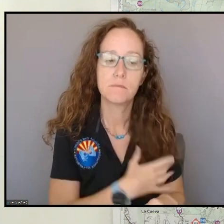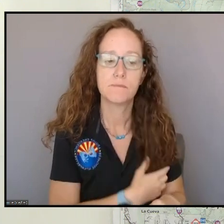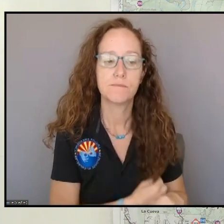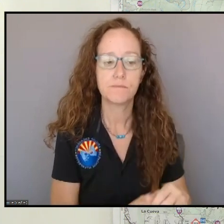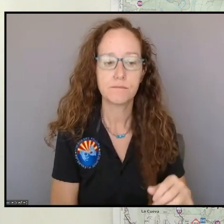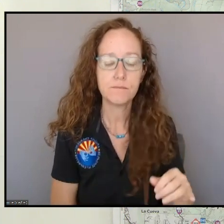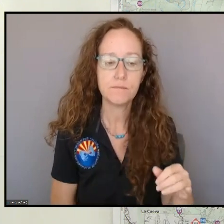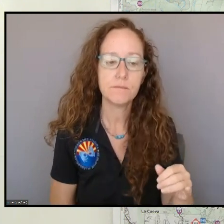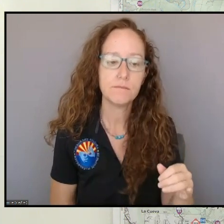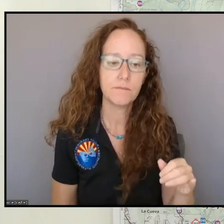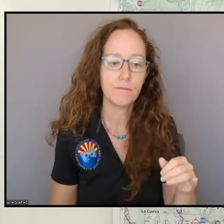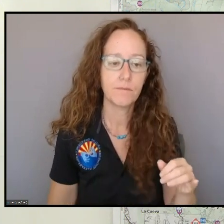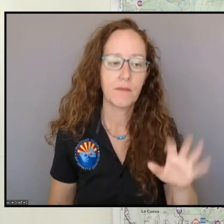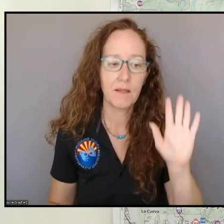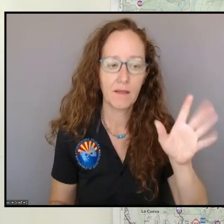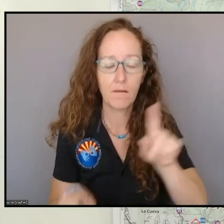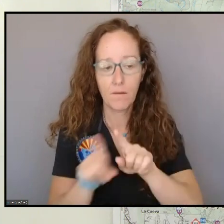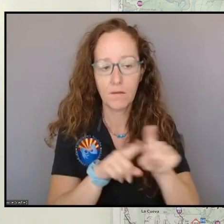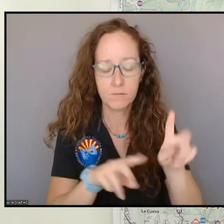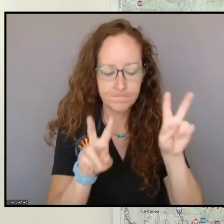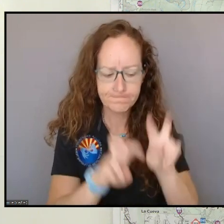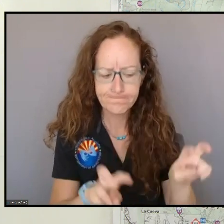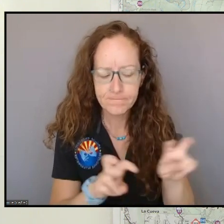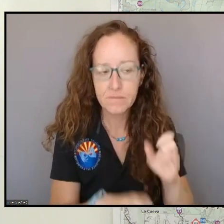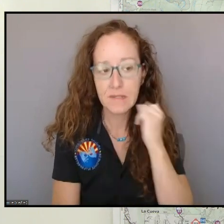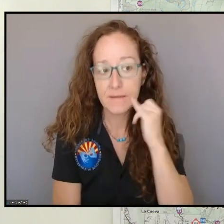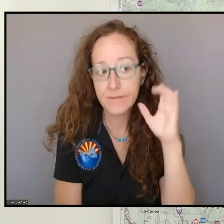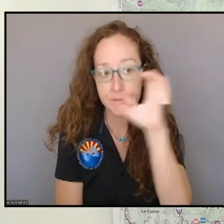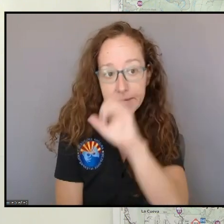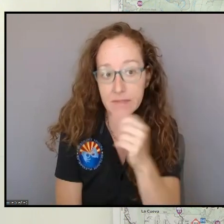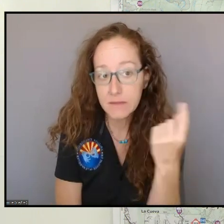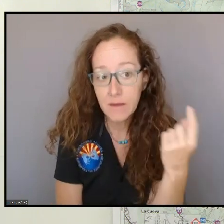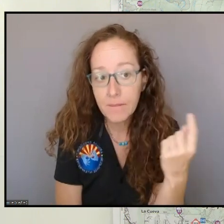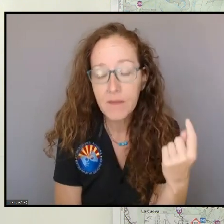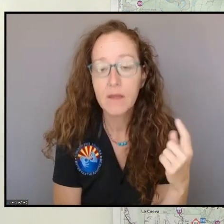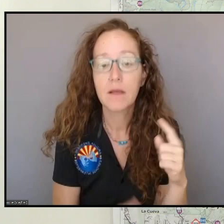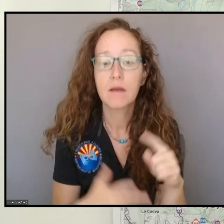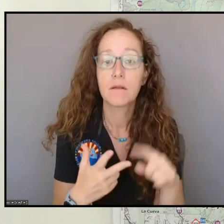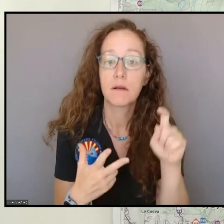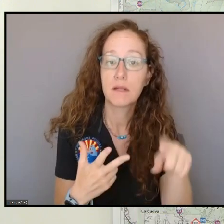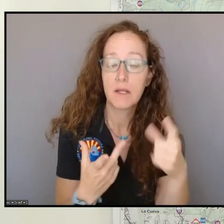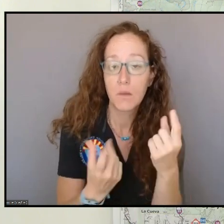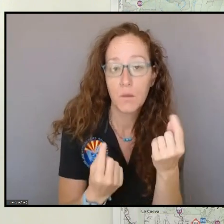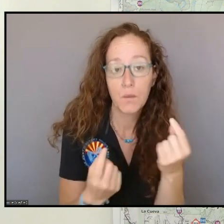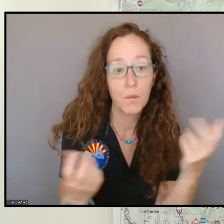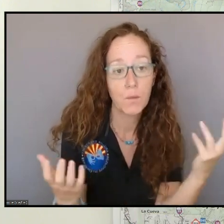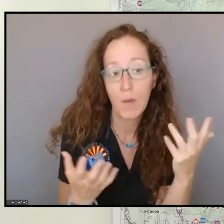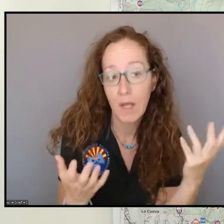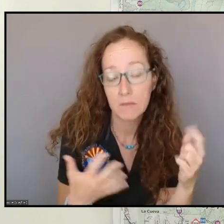continuing to look at what needs to be done, and we've got a significant amount of people up there still working on that.